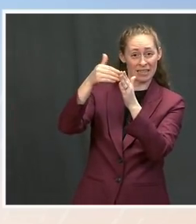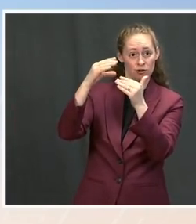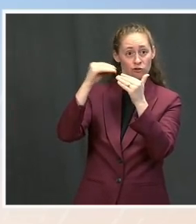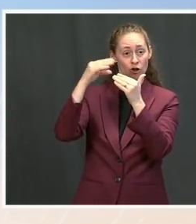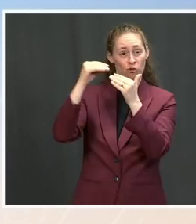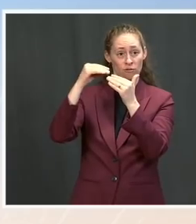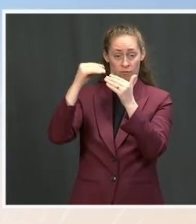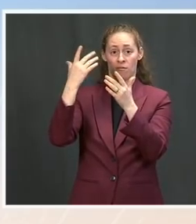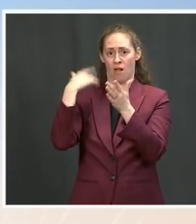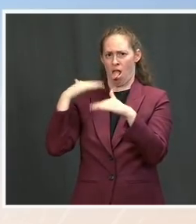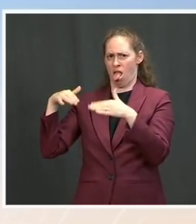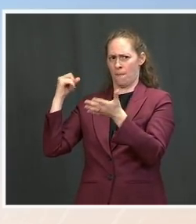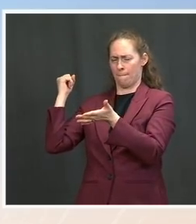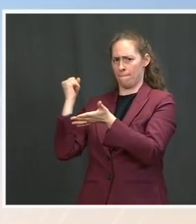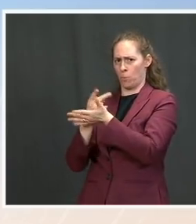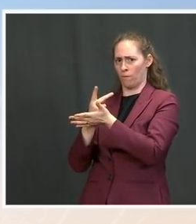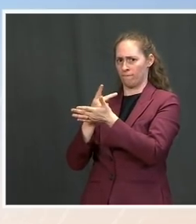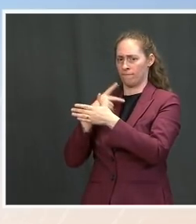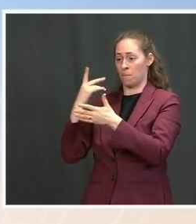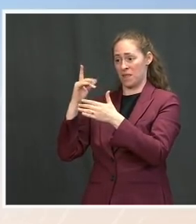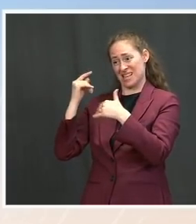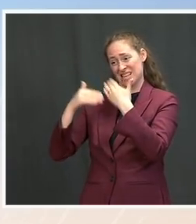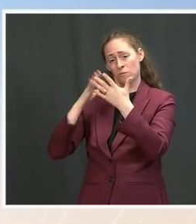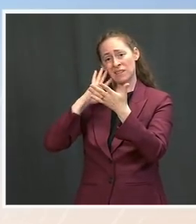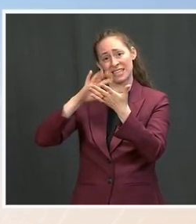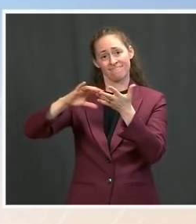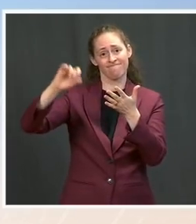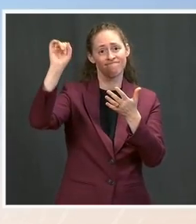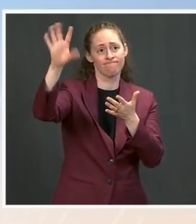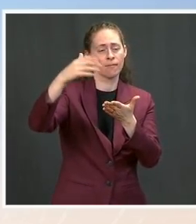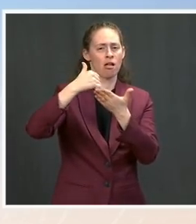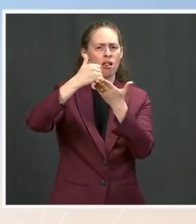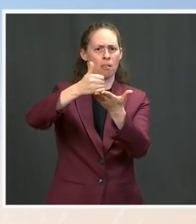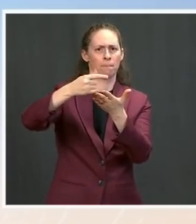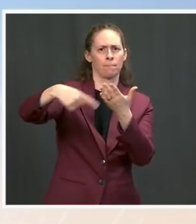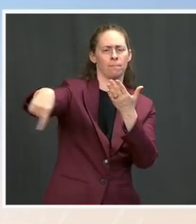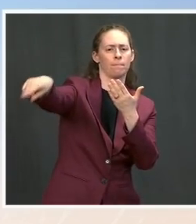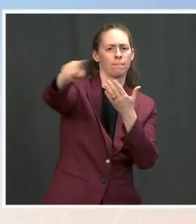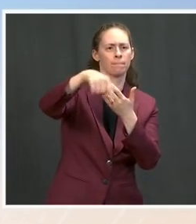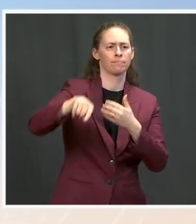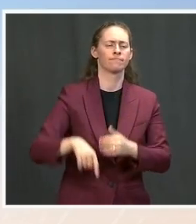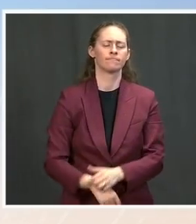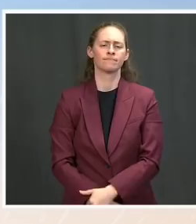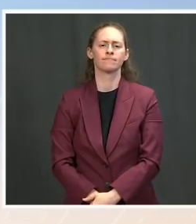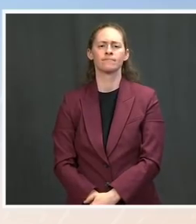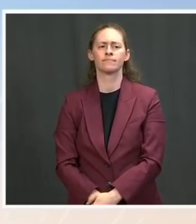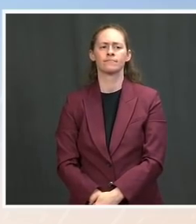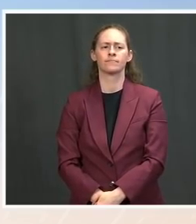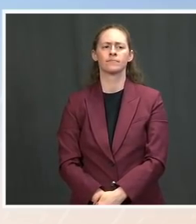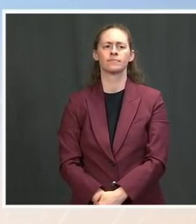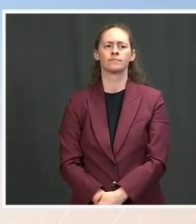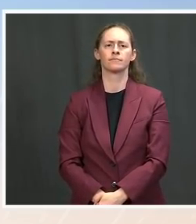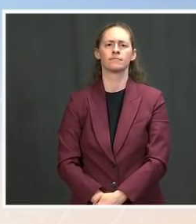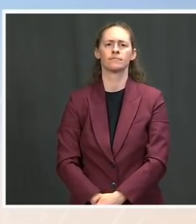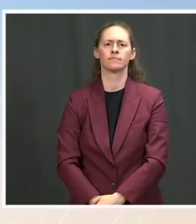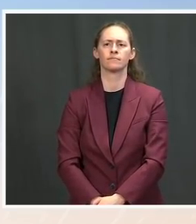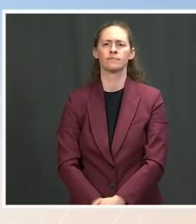These medications will come from the U.S. government -- a facilitated purchase -- and from the U.S. Strategic National Stockpile.